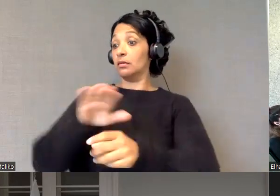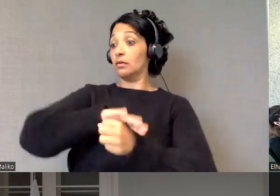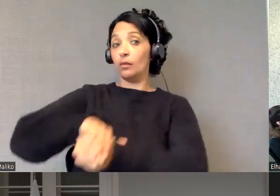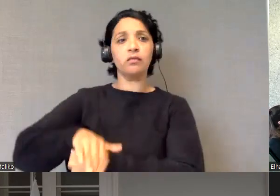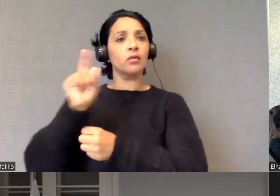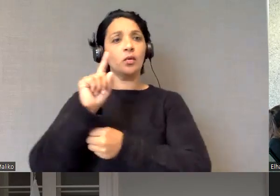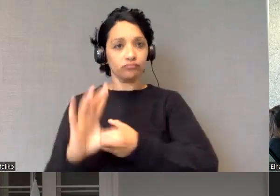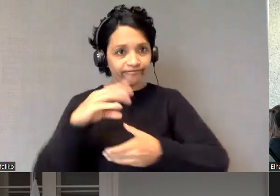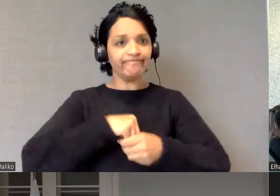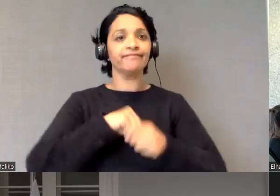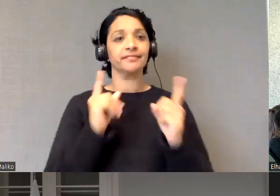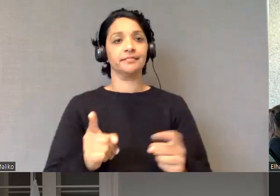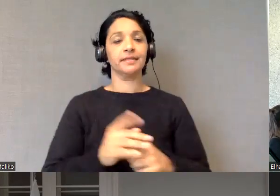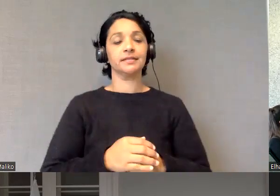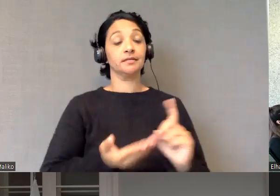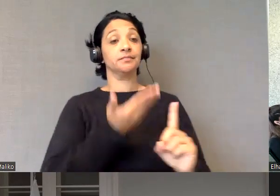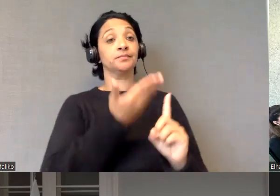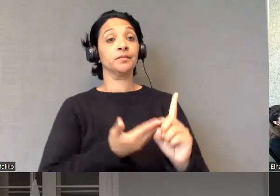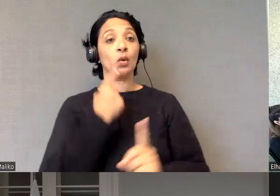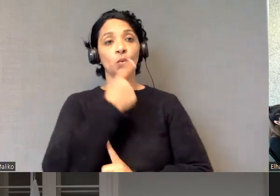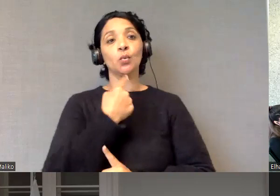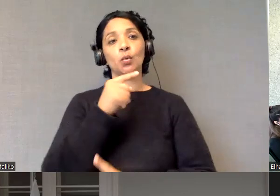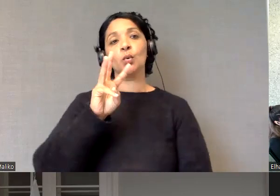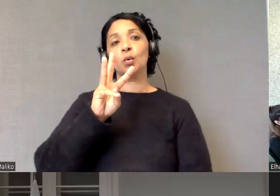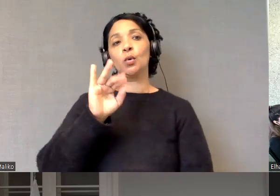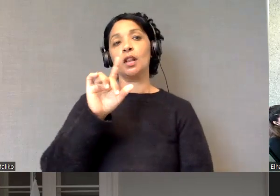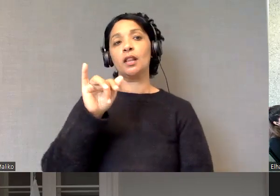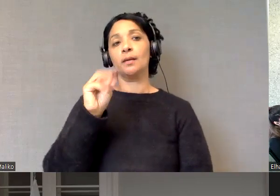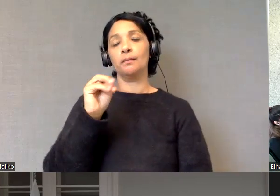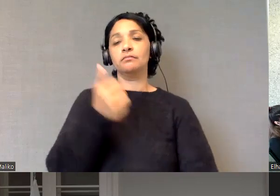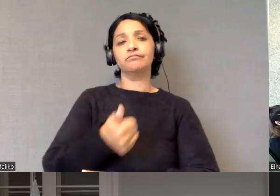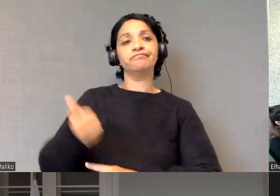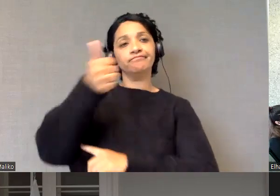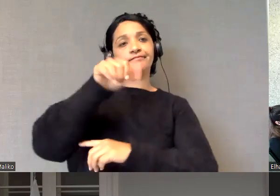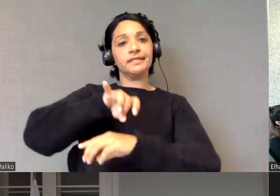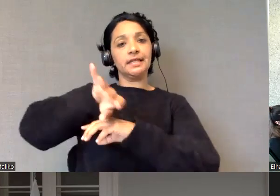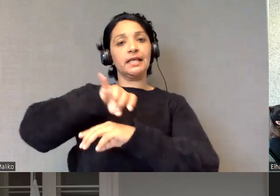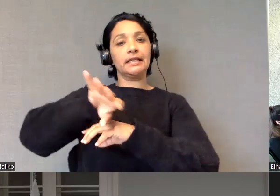We have with us William Pons, the senior legal advisor to the united nations Special Rapporteur